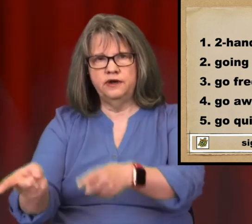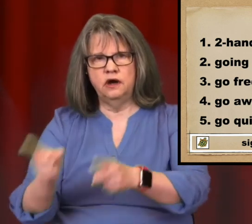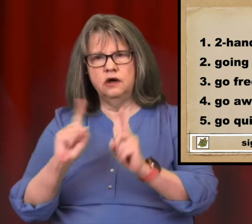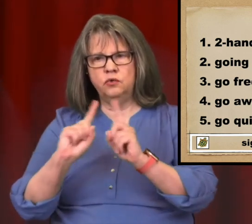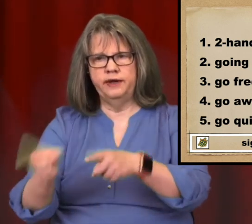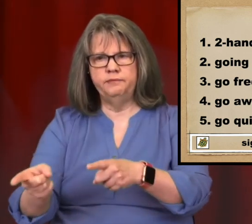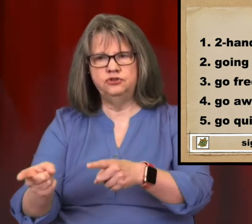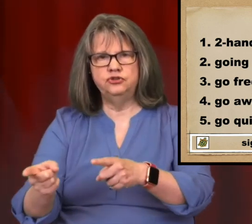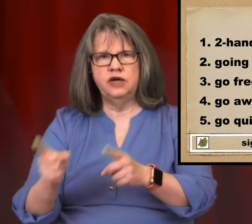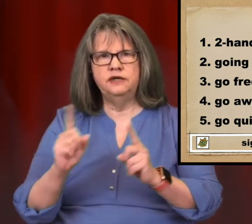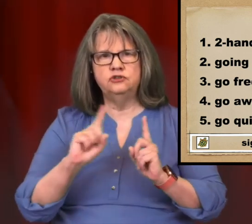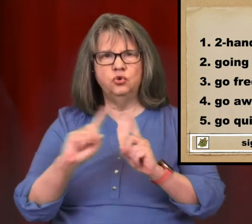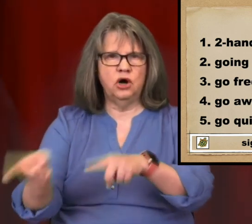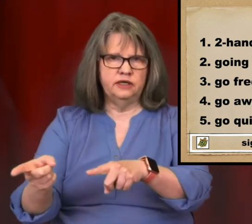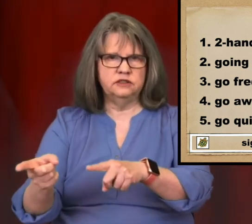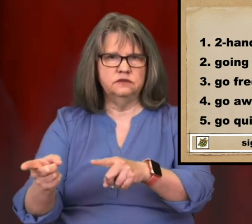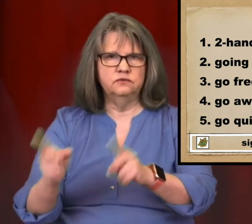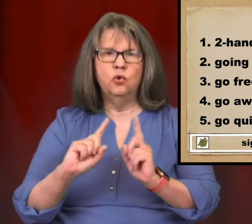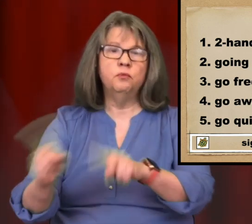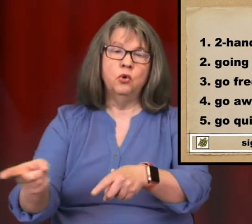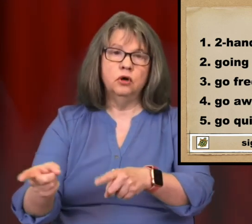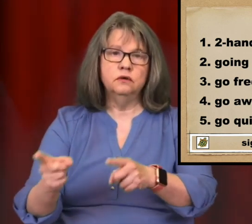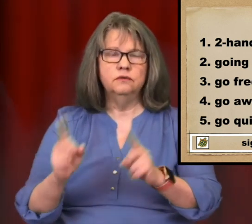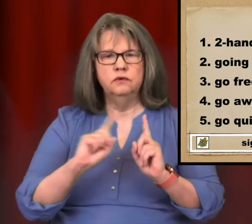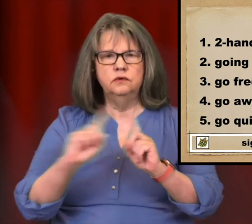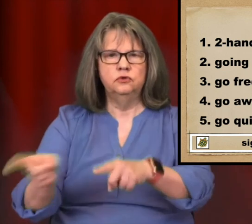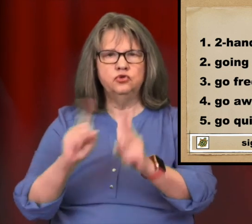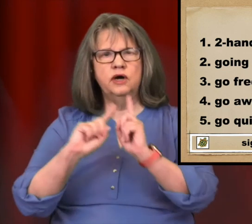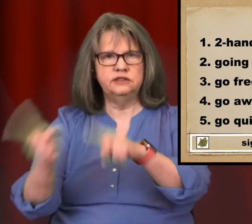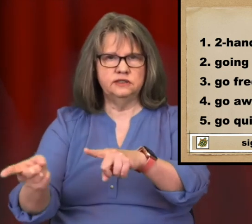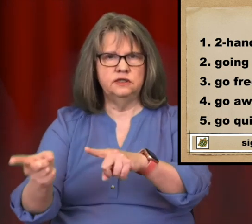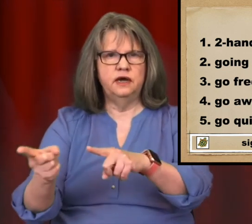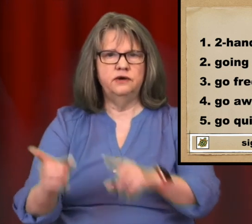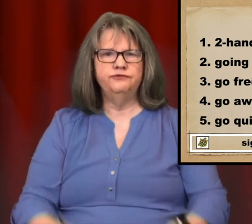arc way, but you sign it twice, or more. Twice is enough.